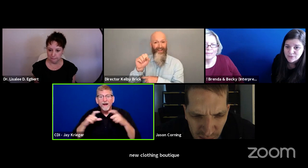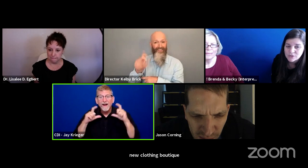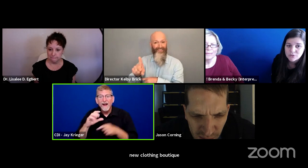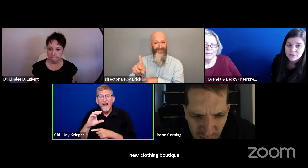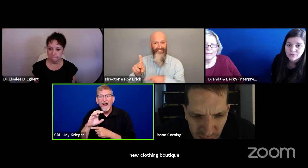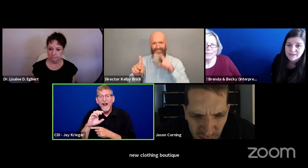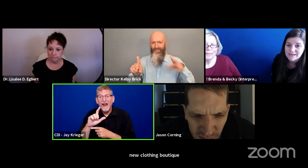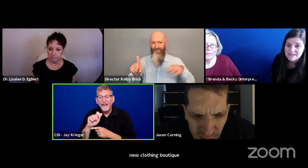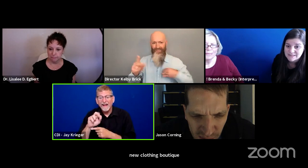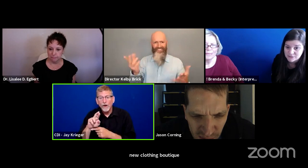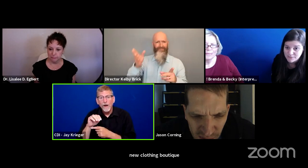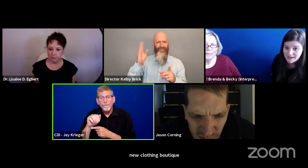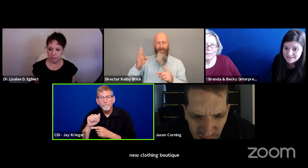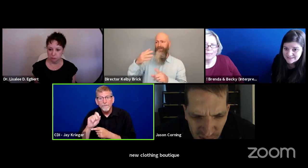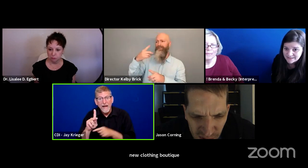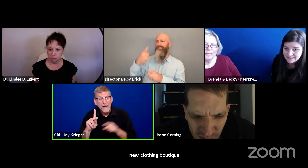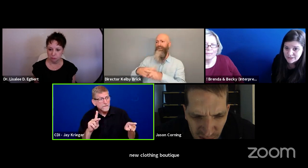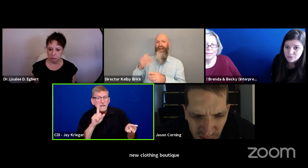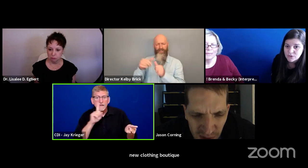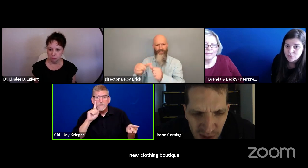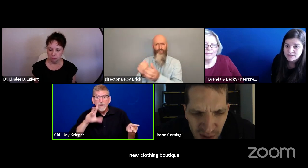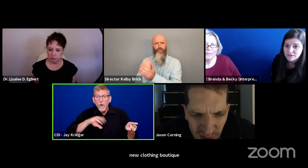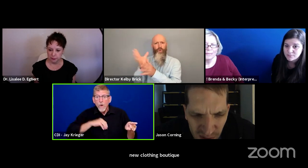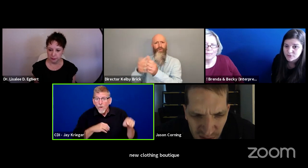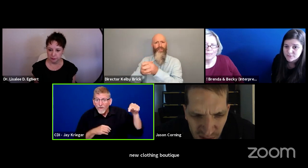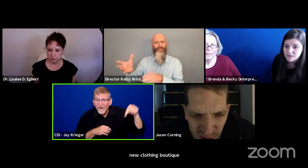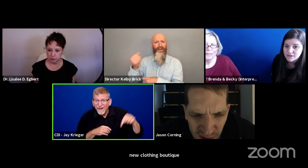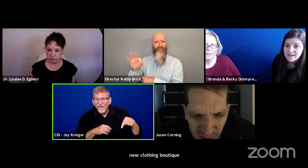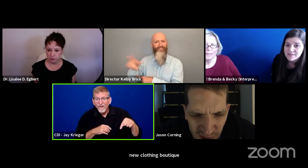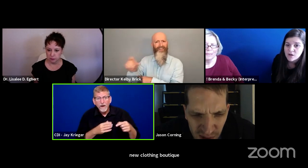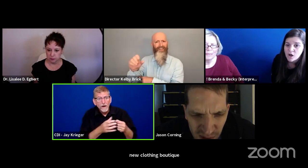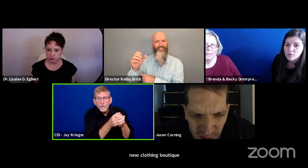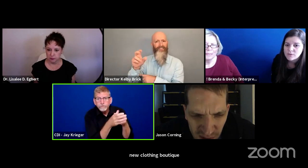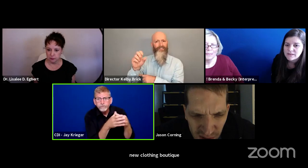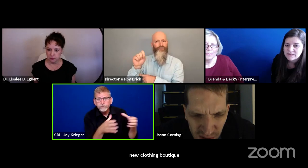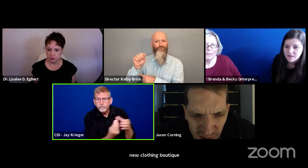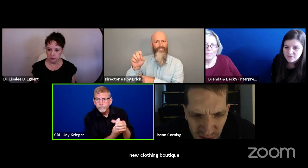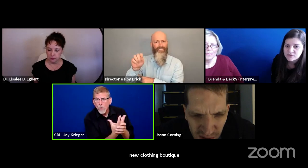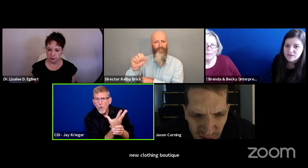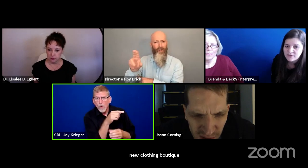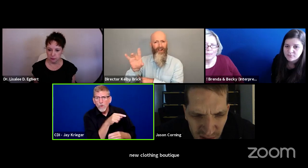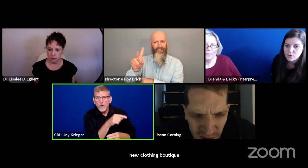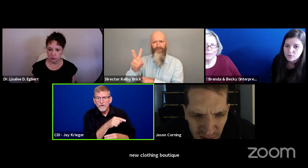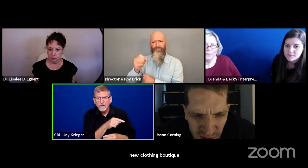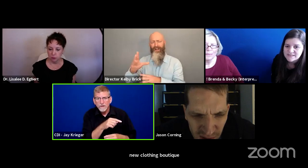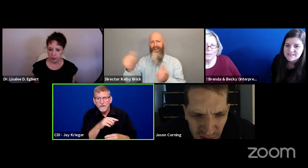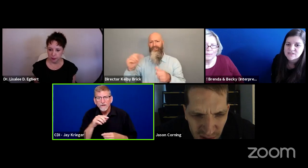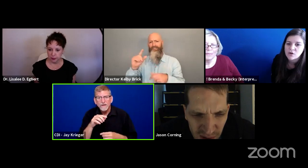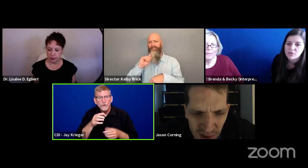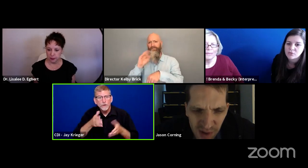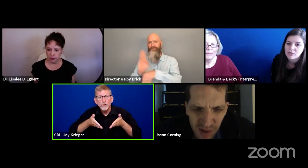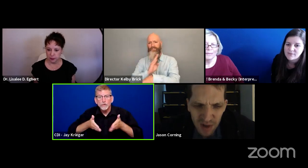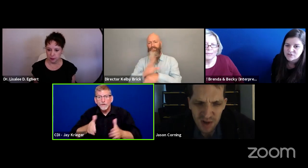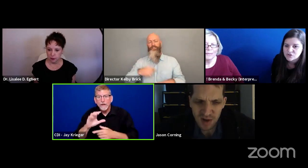We also want to recognize ClearMask, who is owned here in Baltimore. We love that Deaf-owned businesses are thriving.